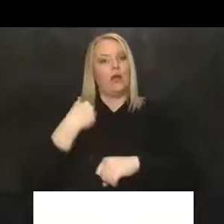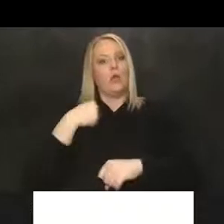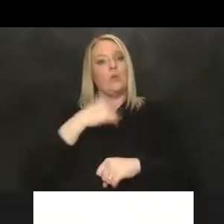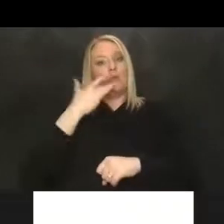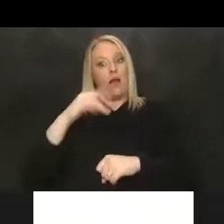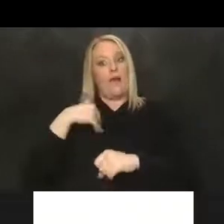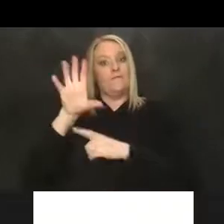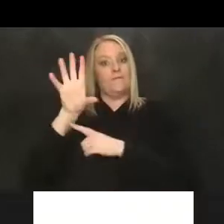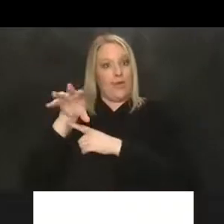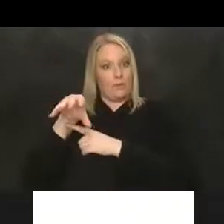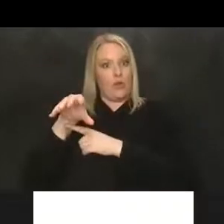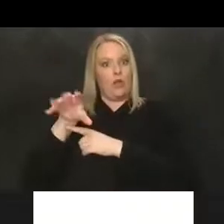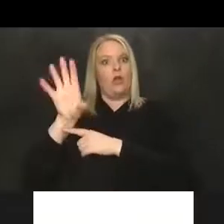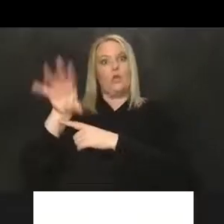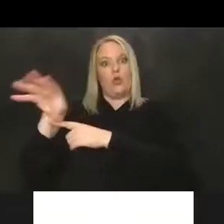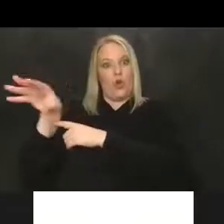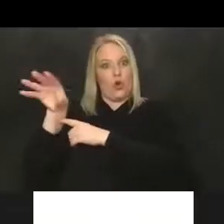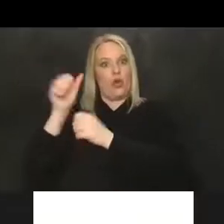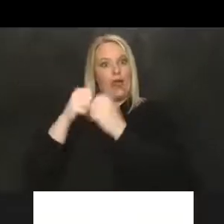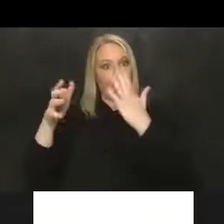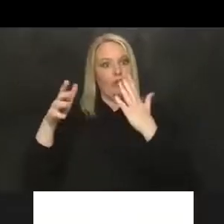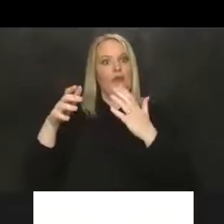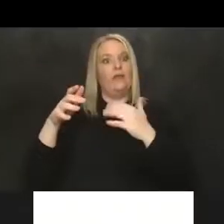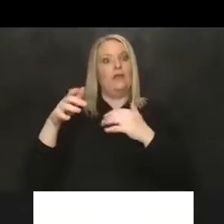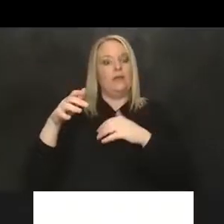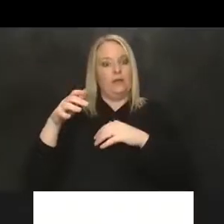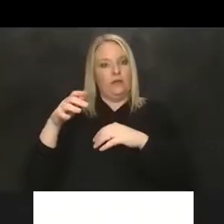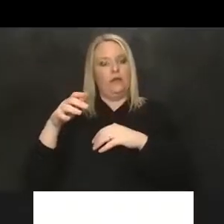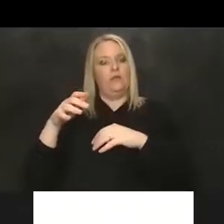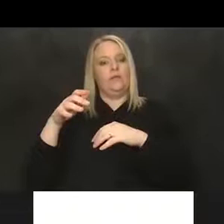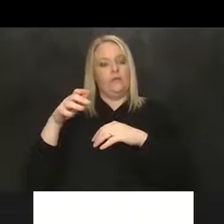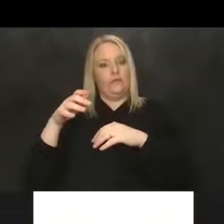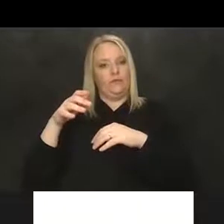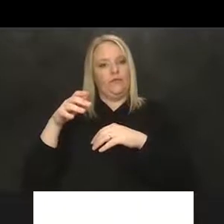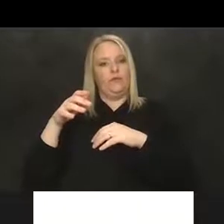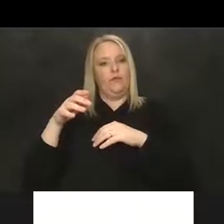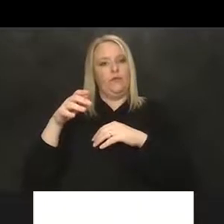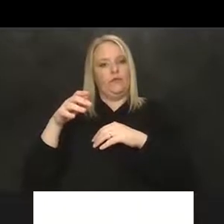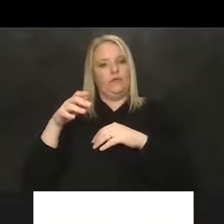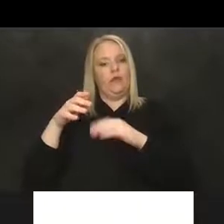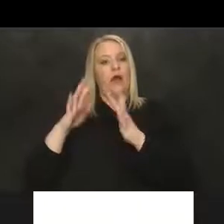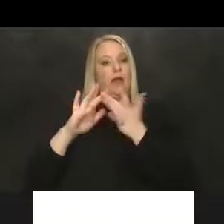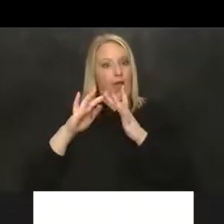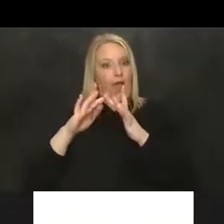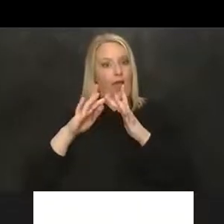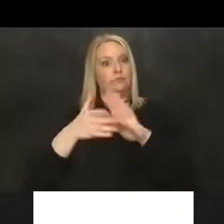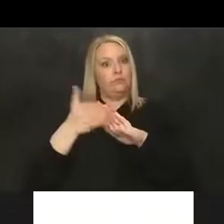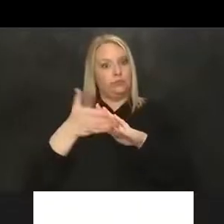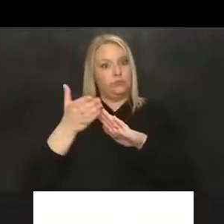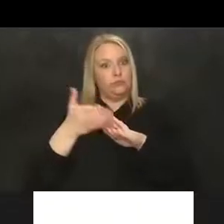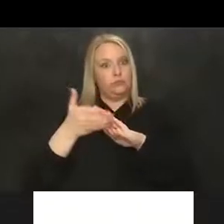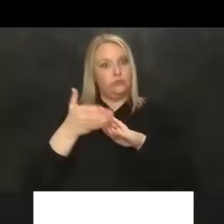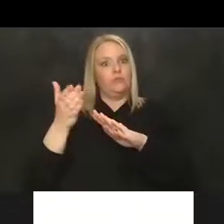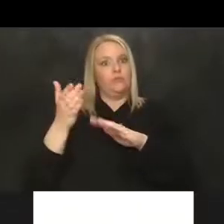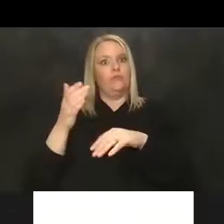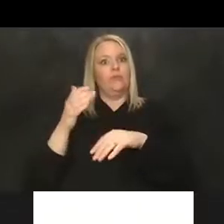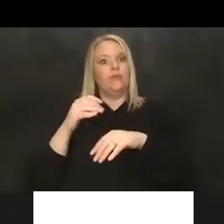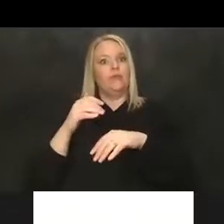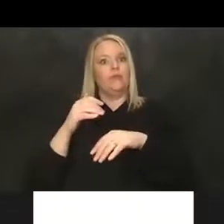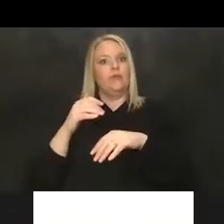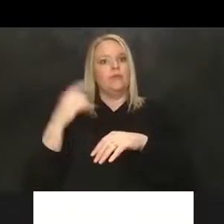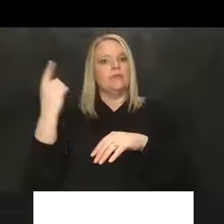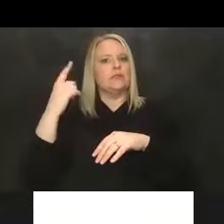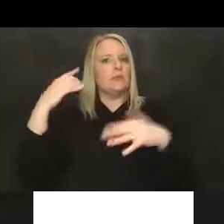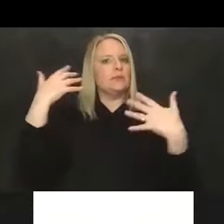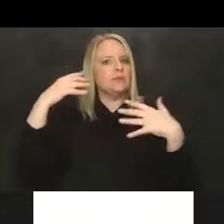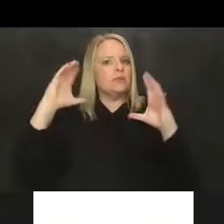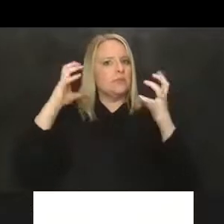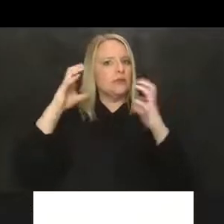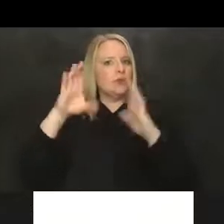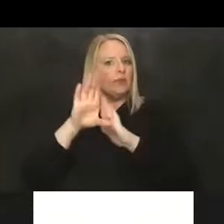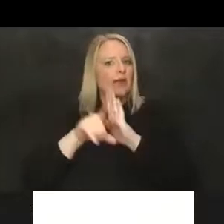we recorded it, we played it on, you know, we had a run online, and it sort of put into perspective-